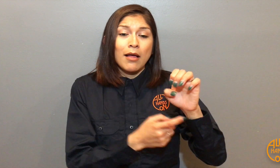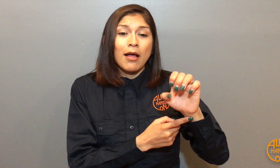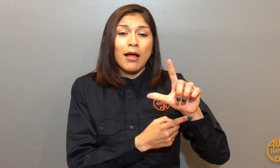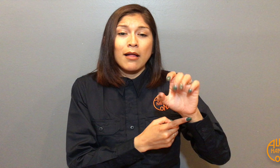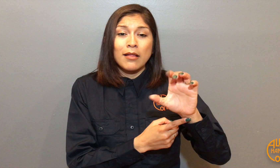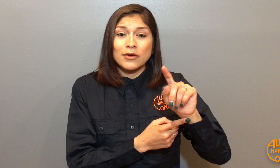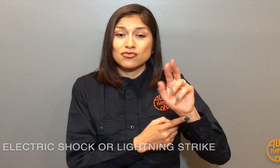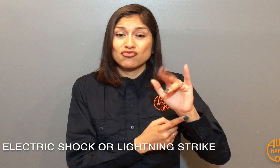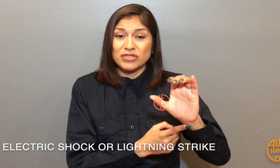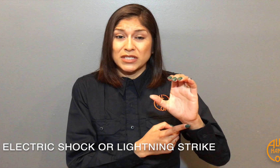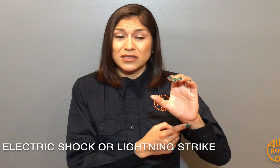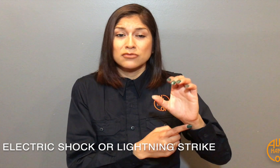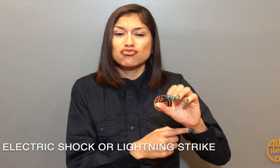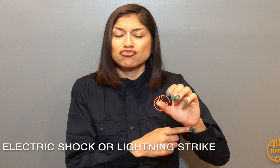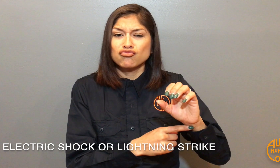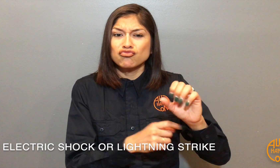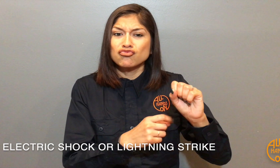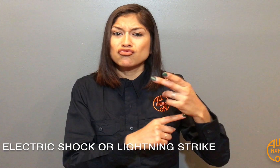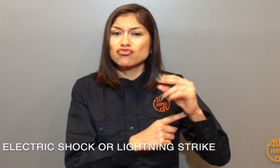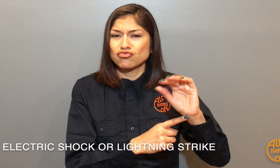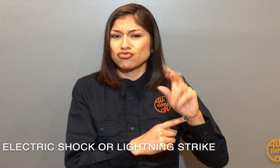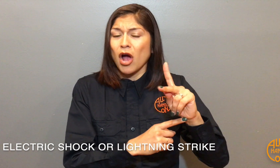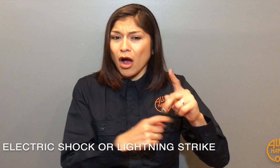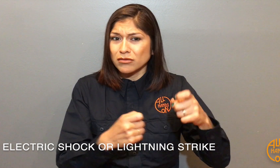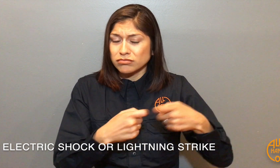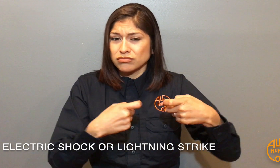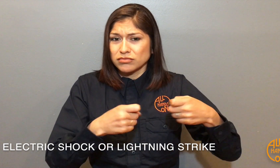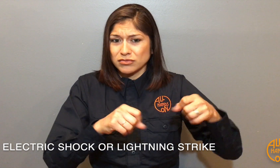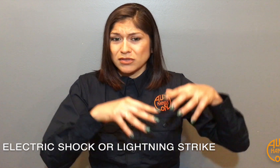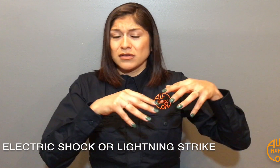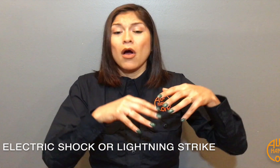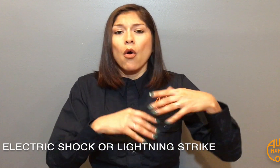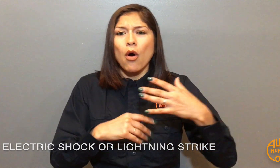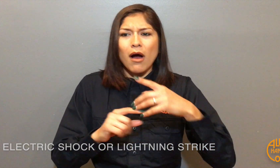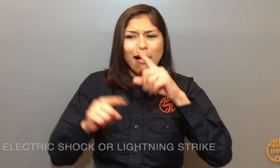electric shock or lightning strike